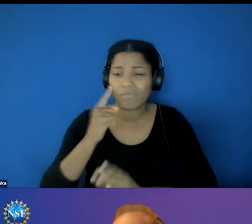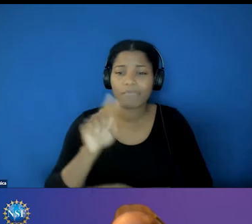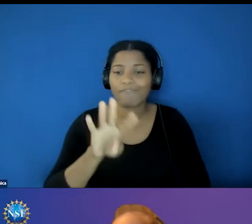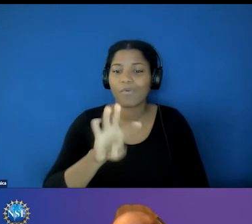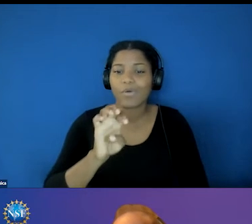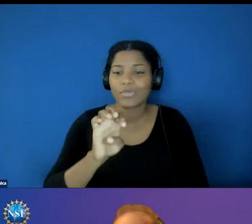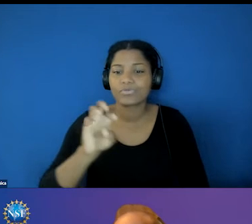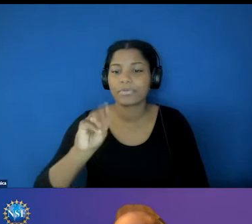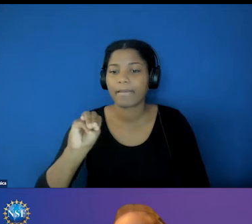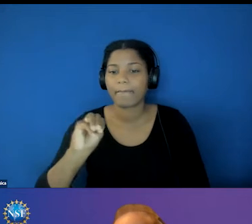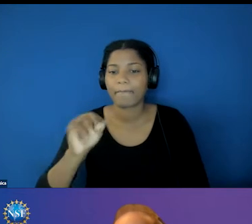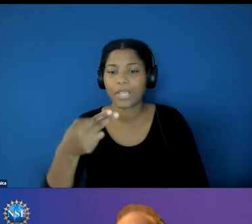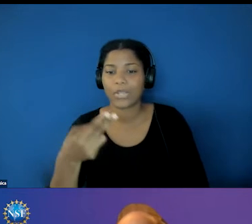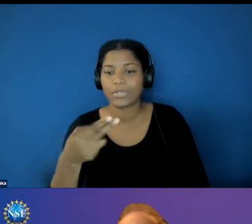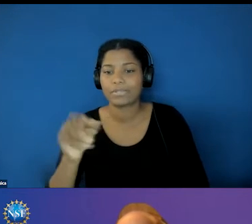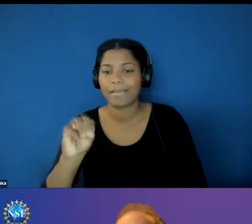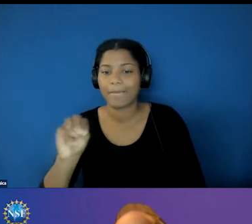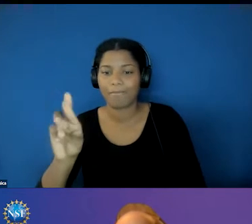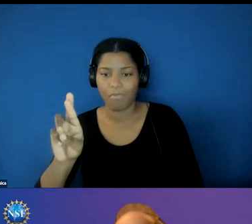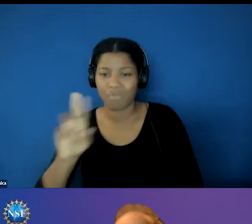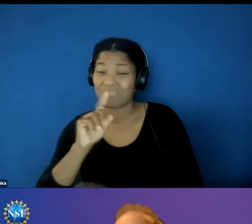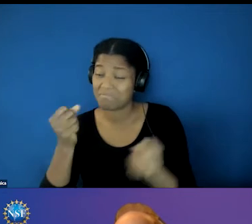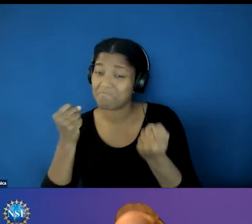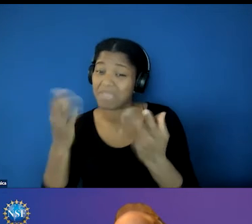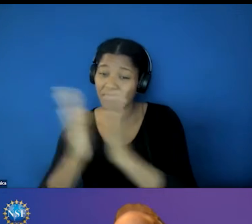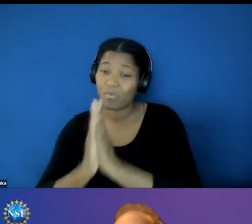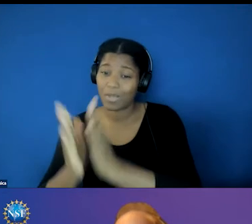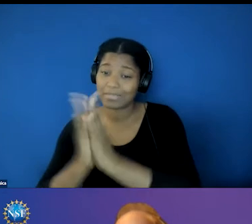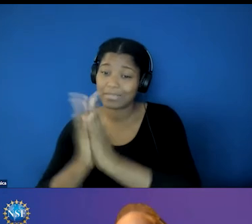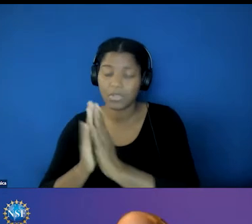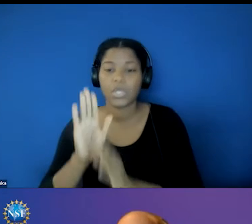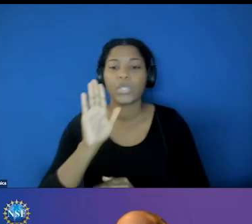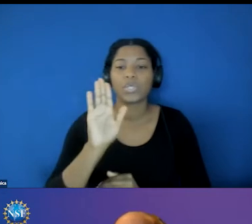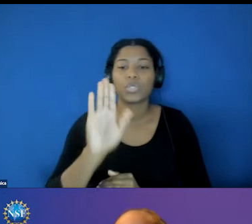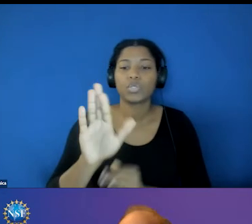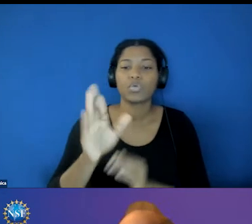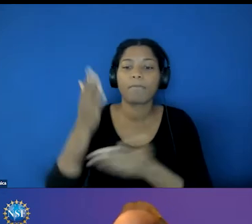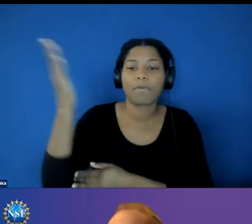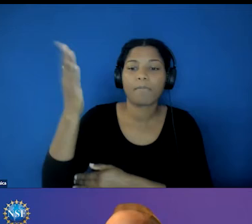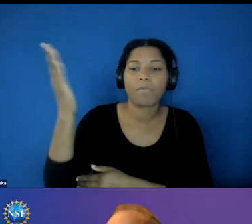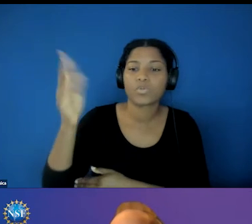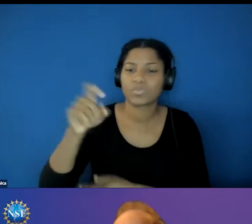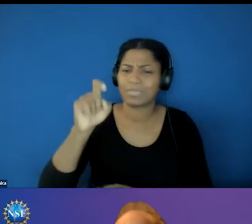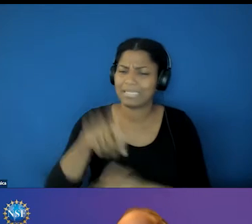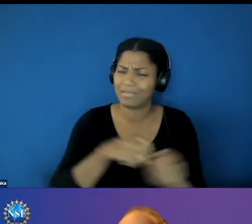we get a number of requests for that. So, you need to have your proposal stand out against your peer level institutions